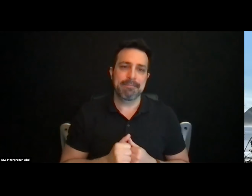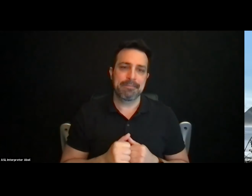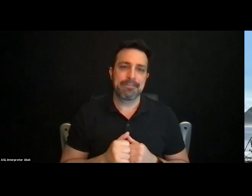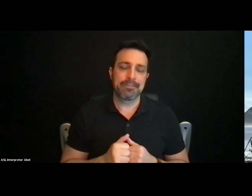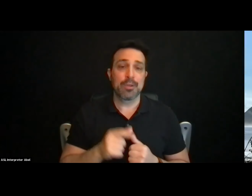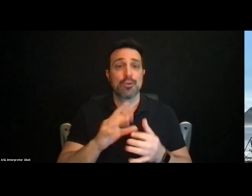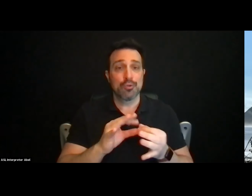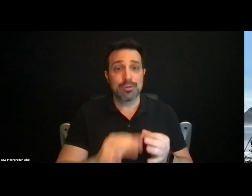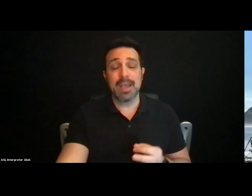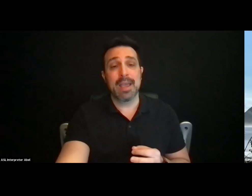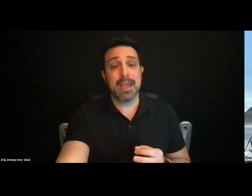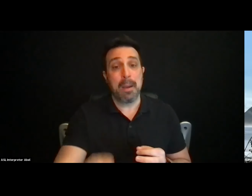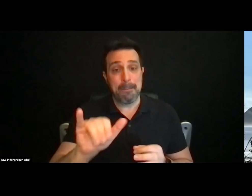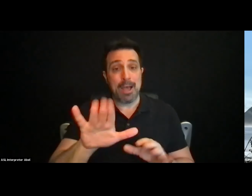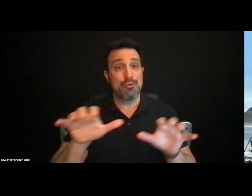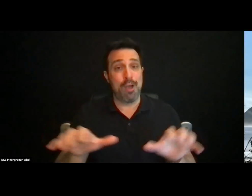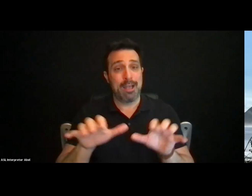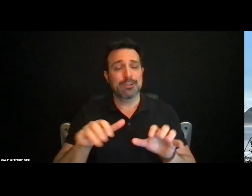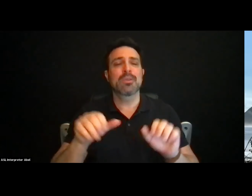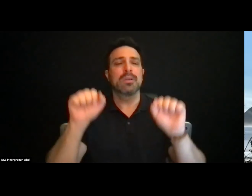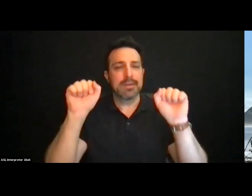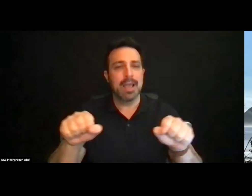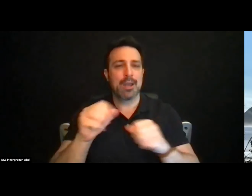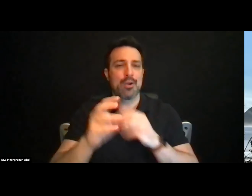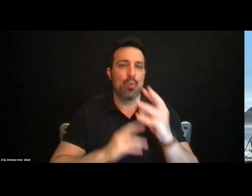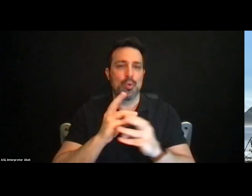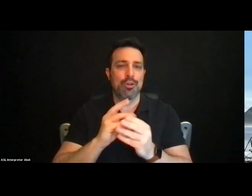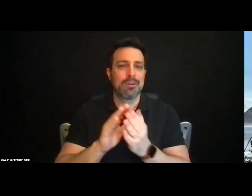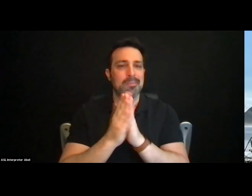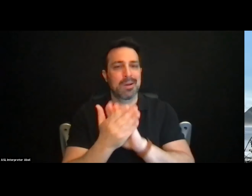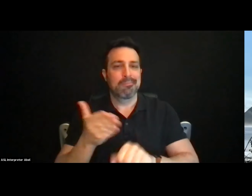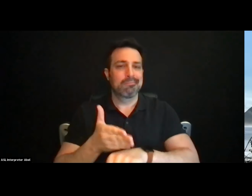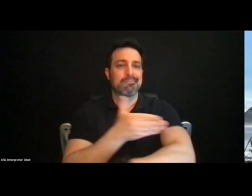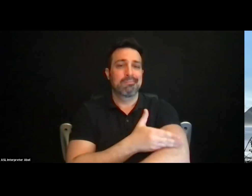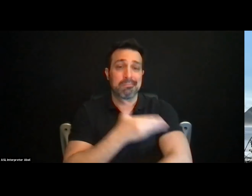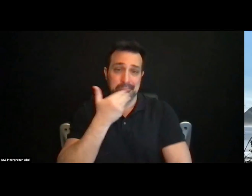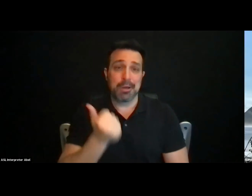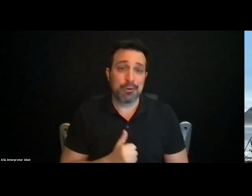and will it be enough? And so I am so grateful to you for being here